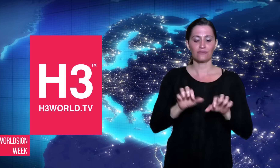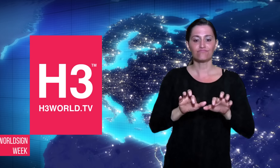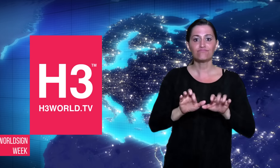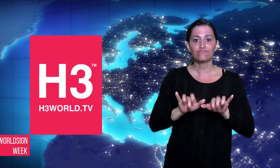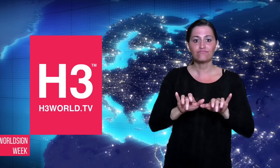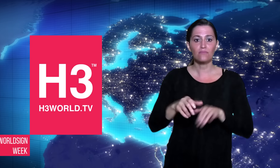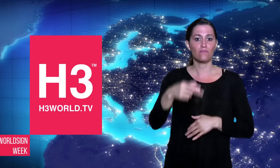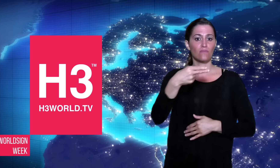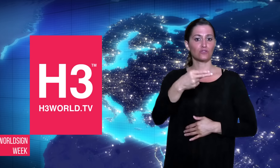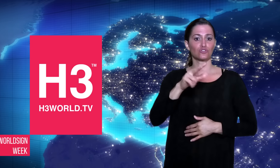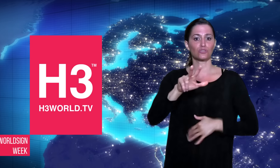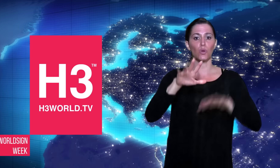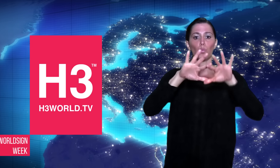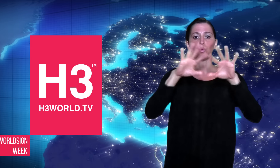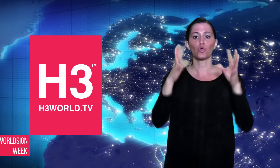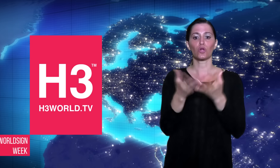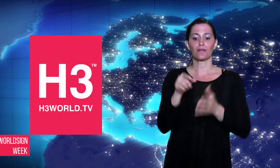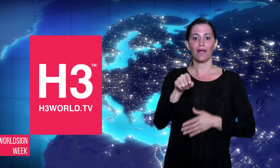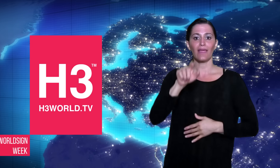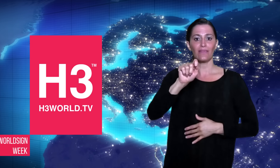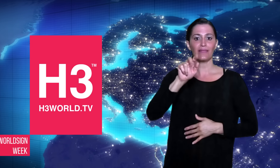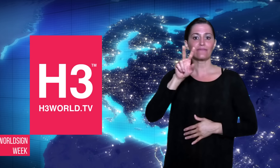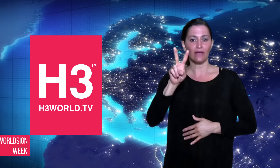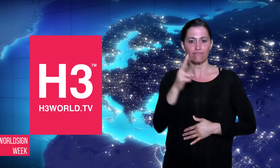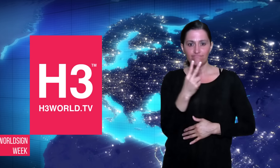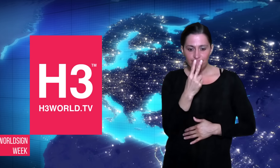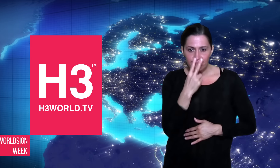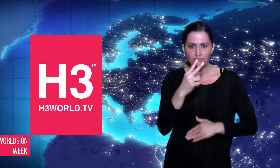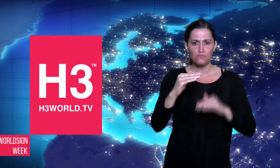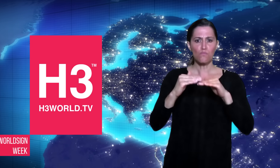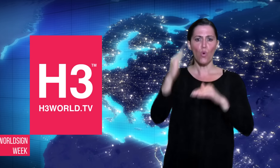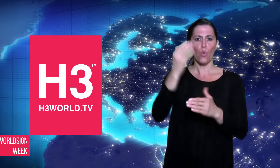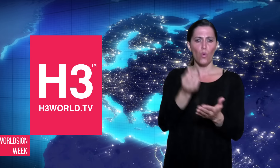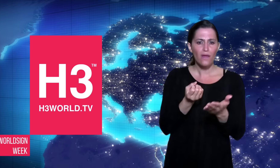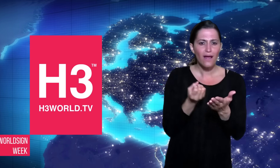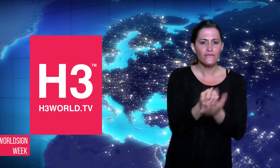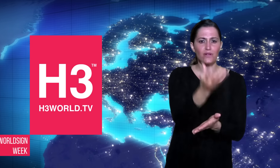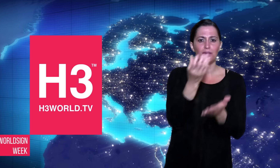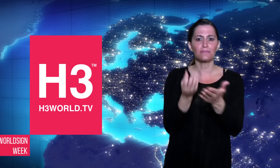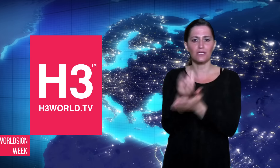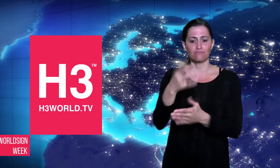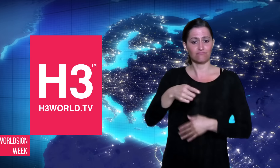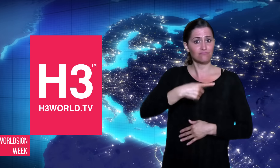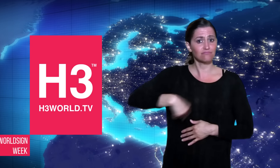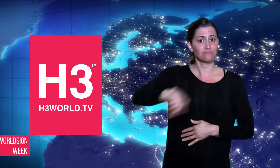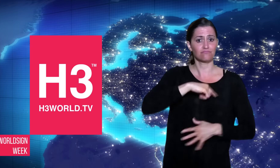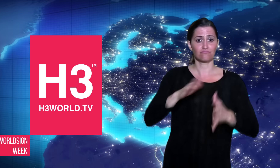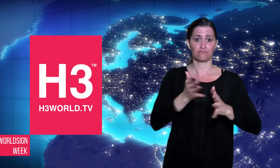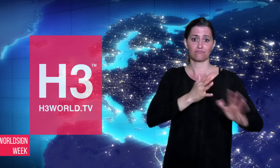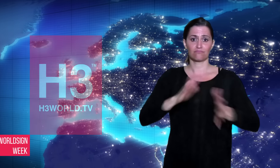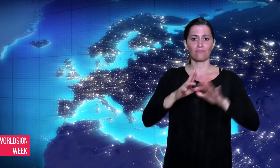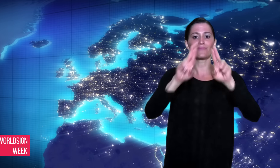visit H3WORLD.TV for more shows,